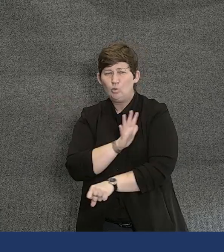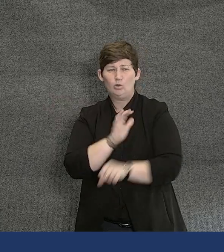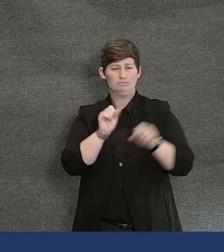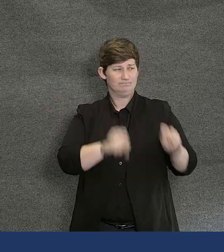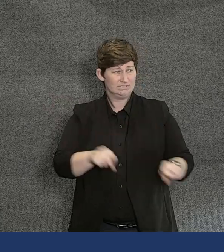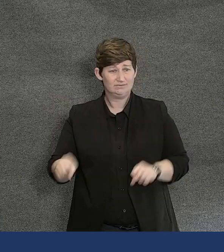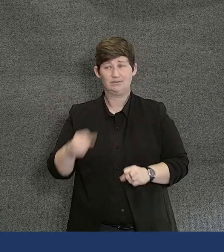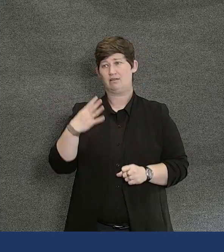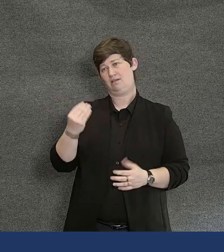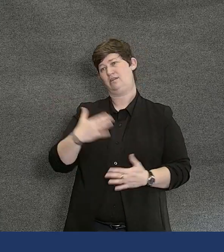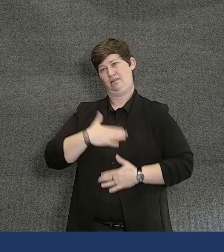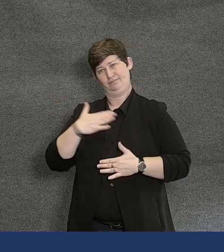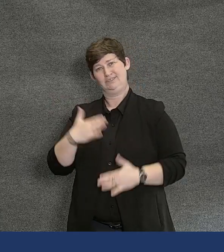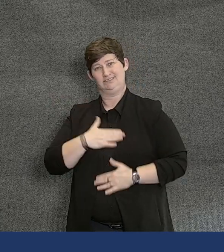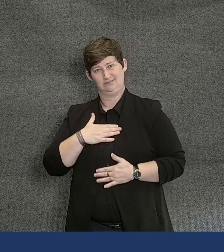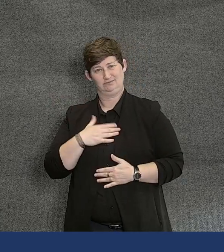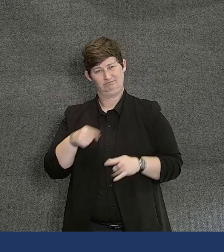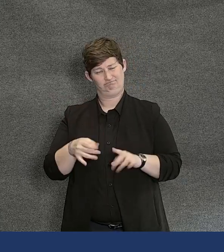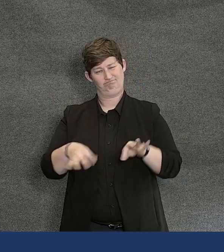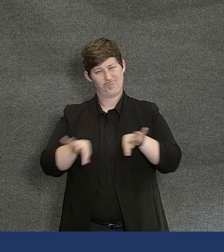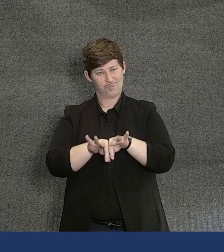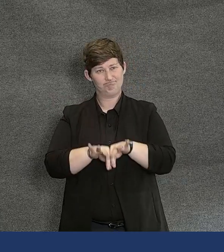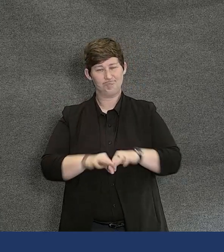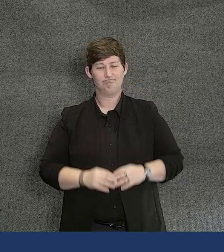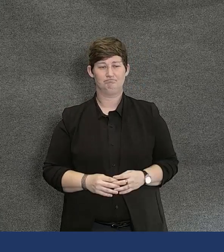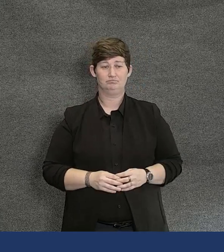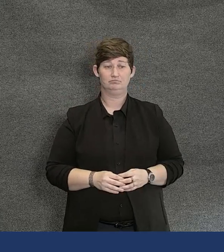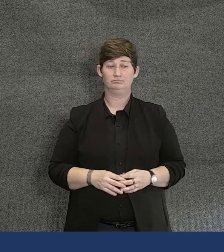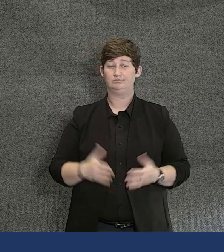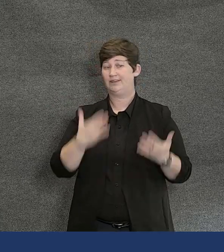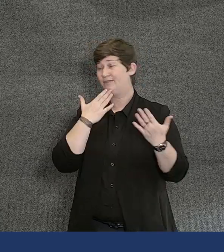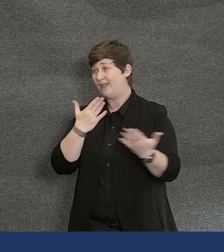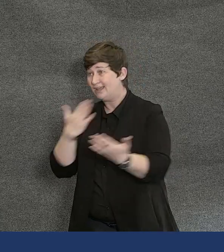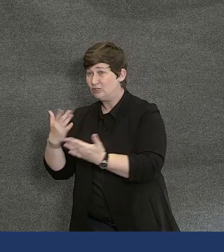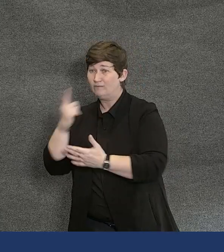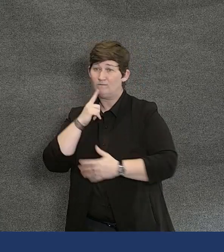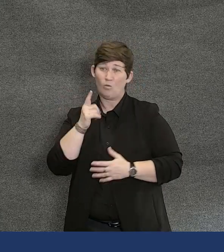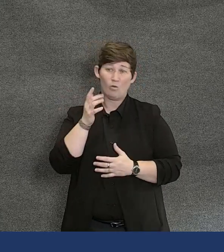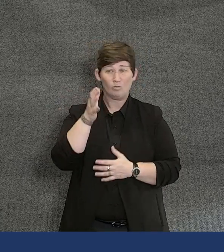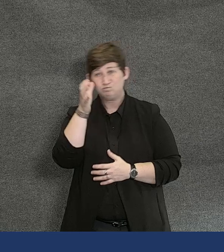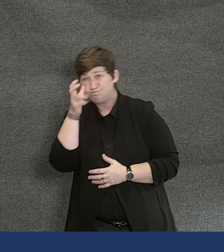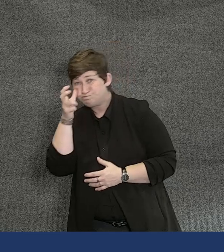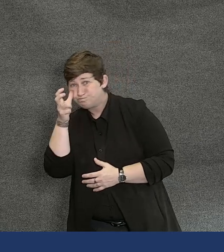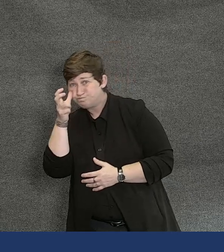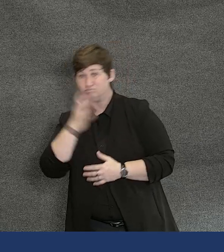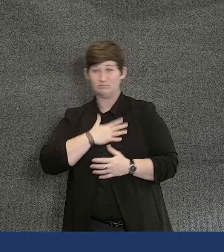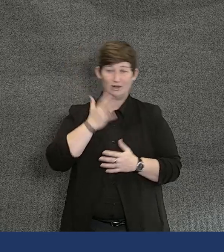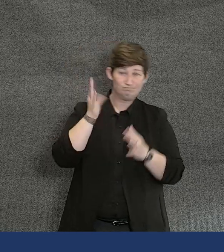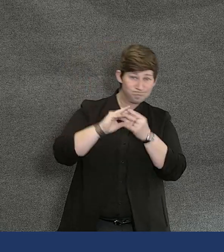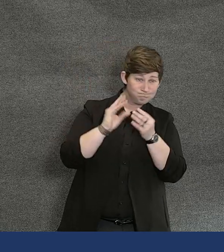And so with that, I'm going to thank you for listening to me and see you soon. Bye-bye.